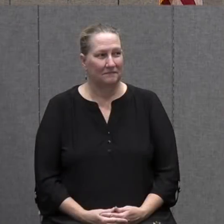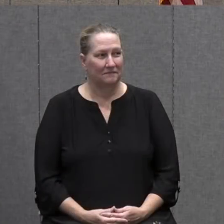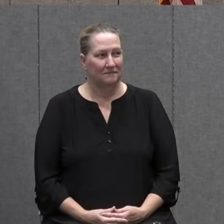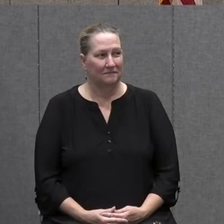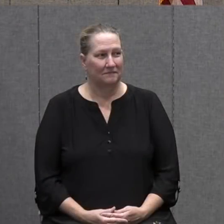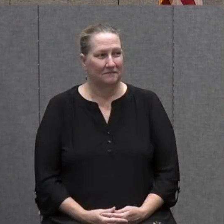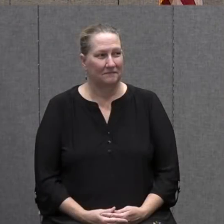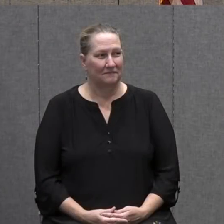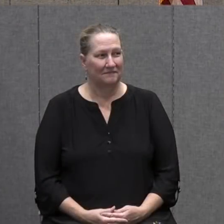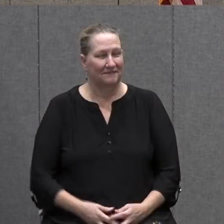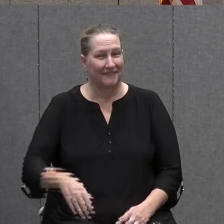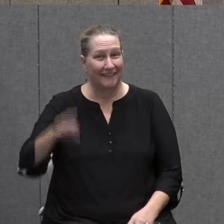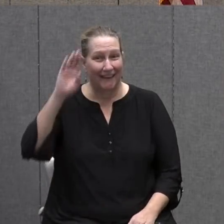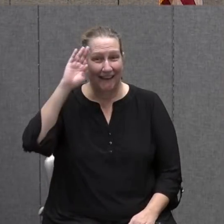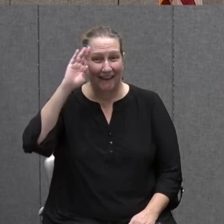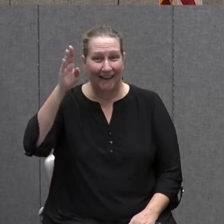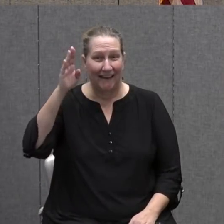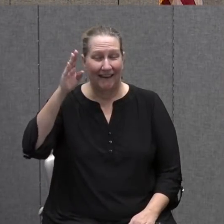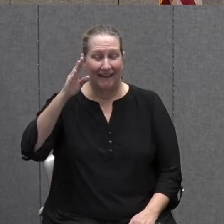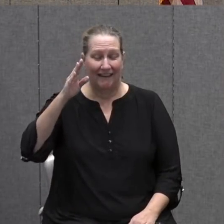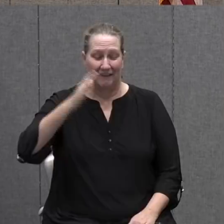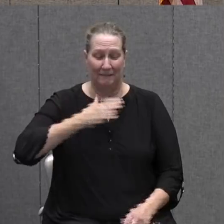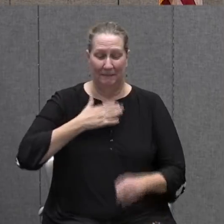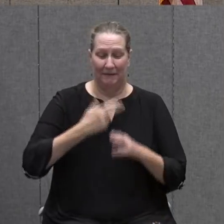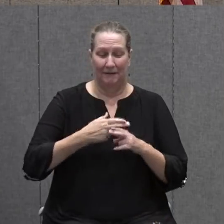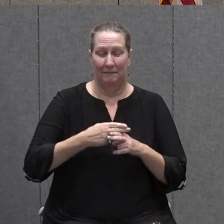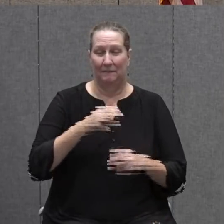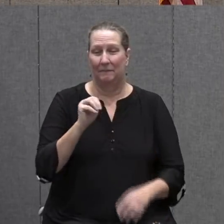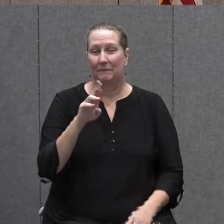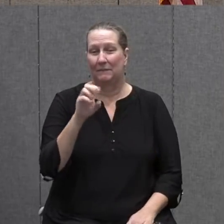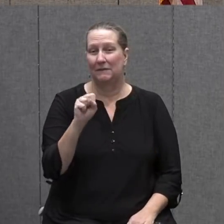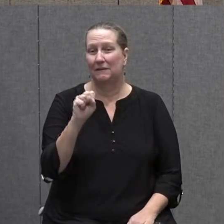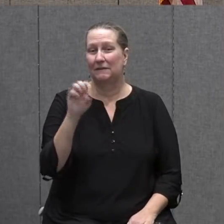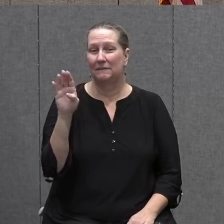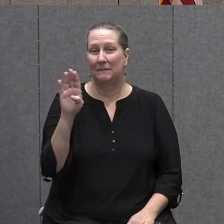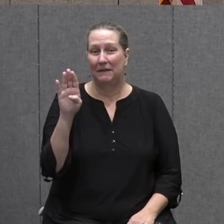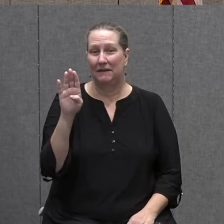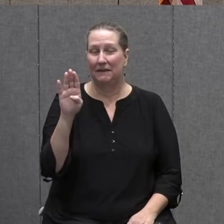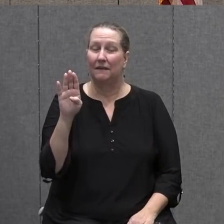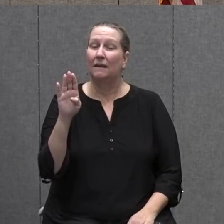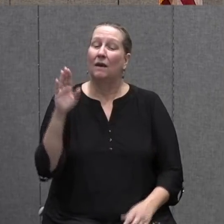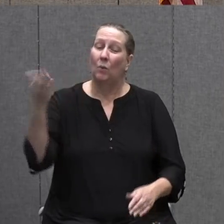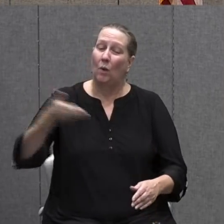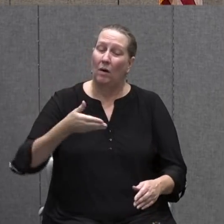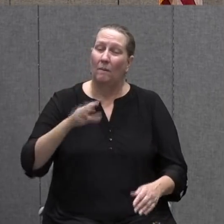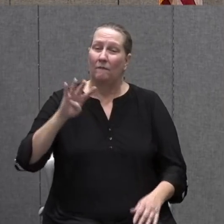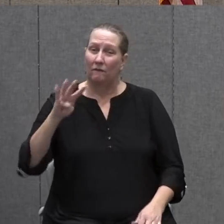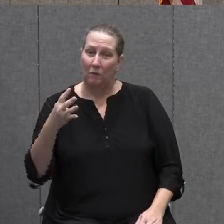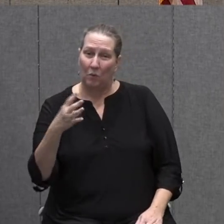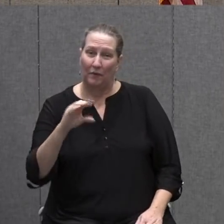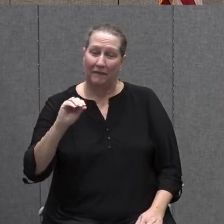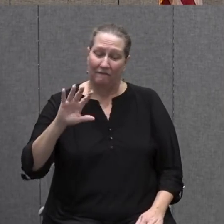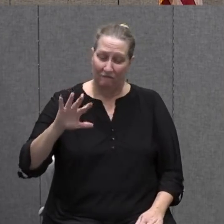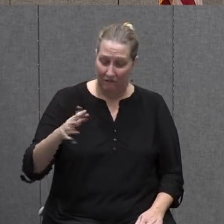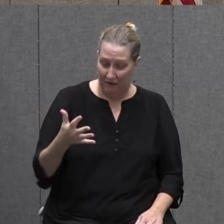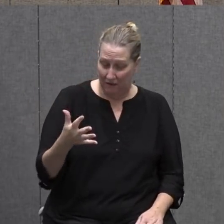[Director] One. Hi, I'm Mrs. B. Welcome, fourth and fifth grade. We're going to talk about science.